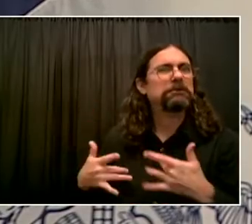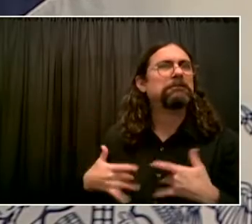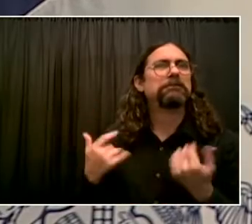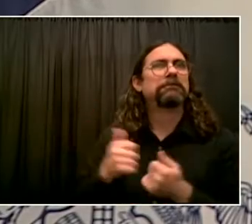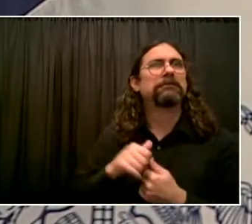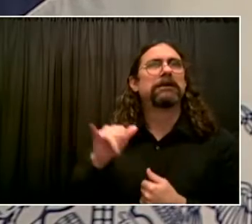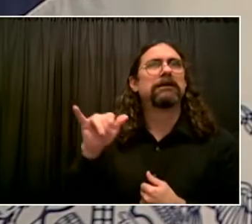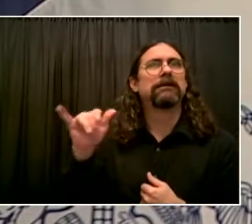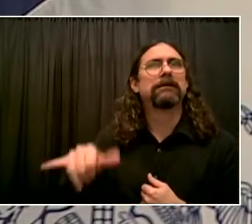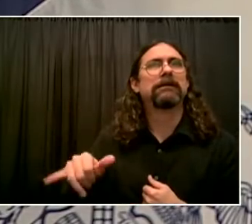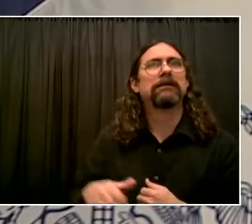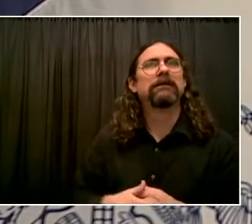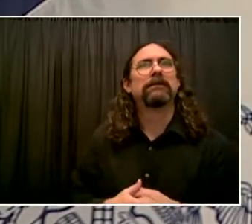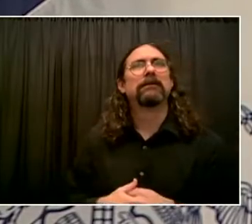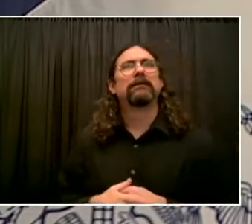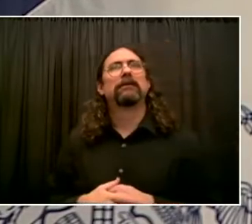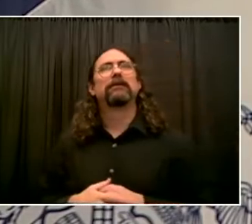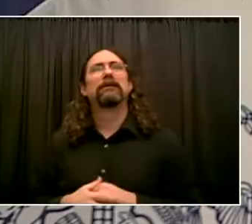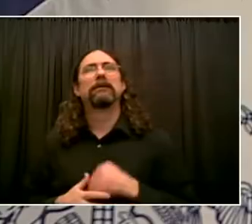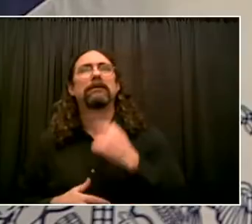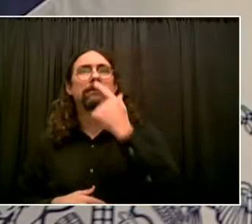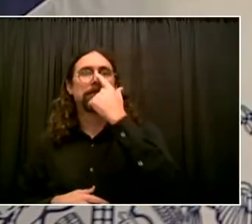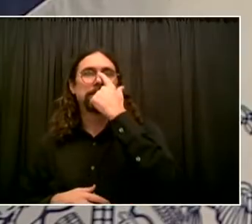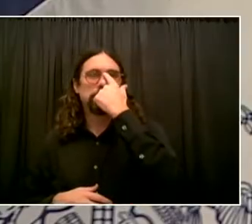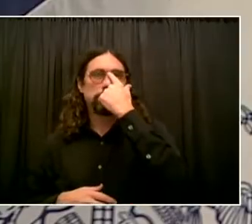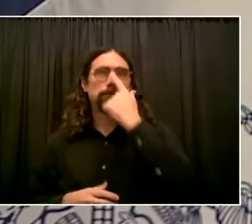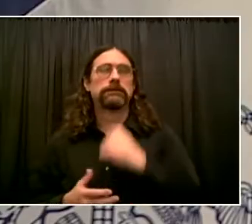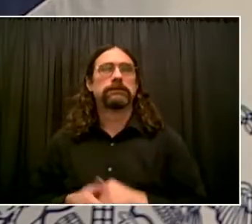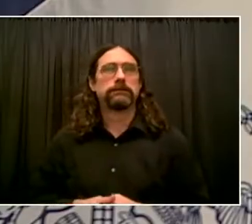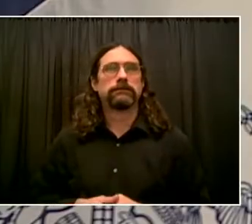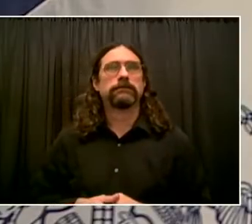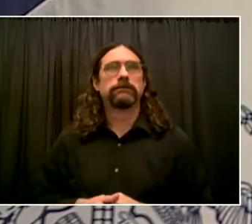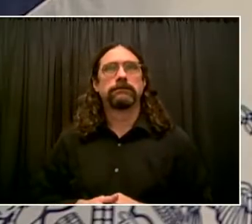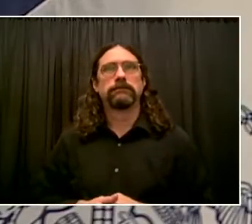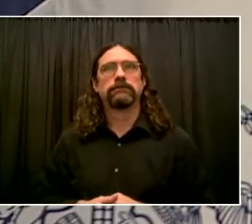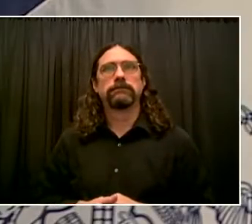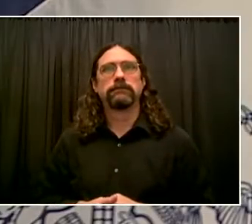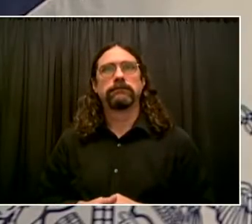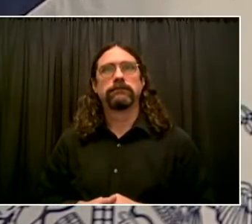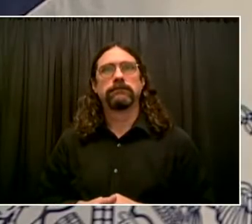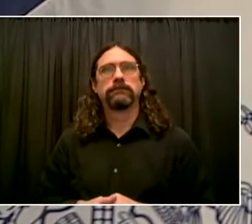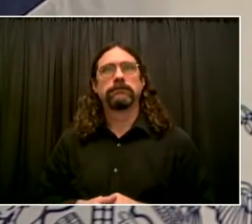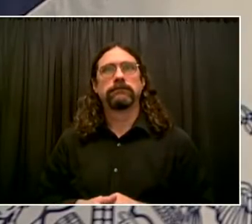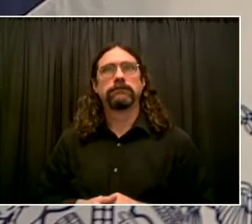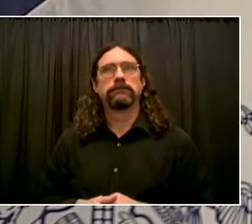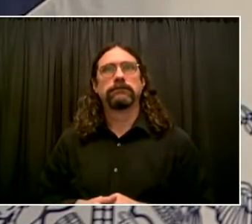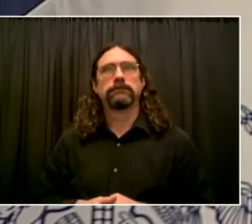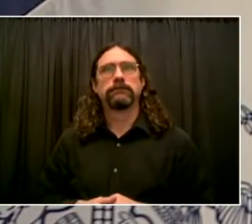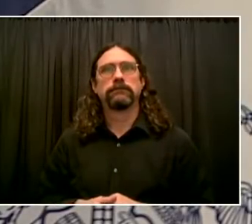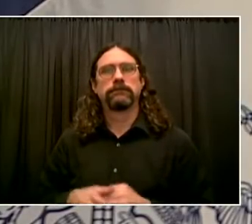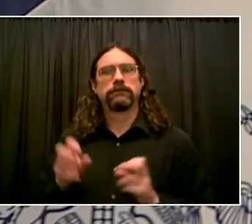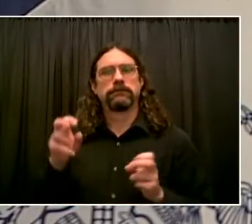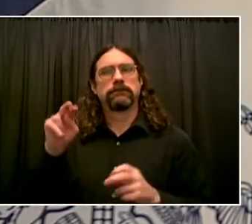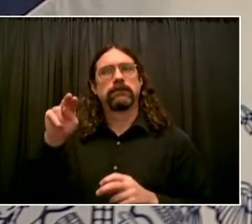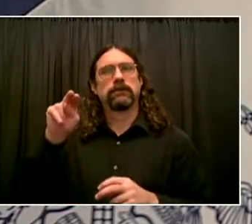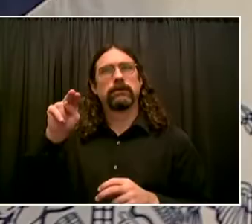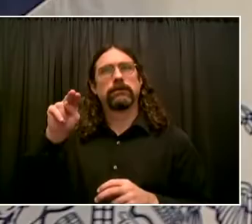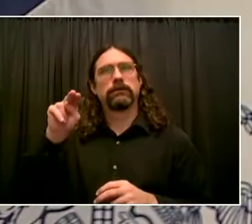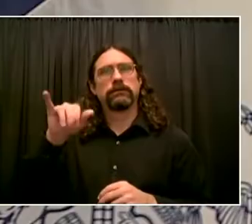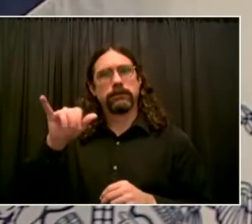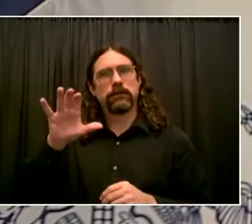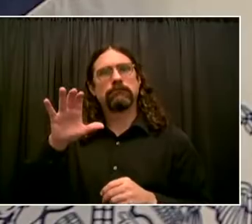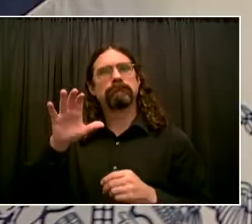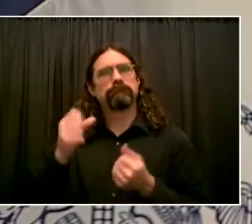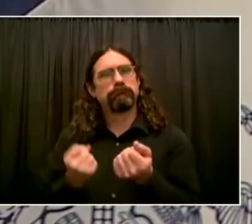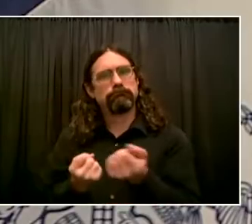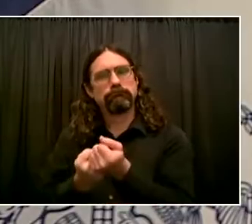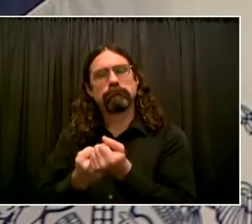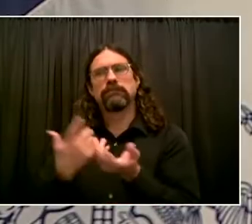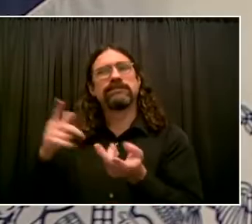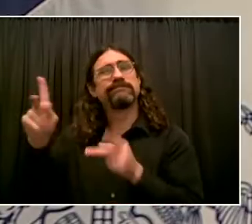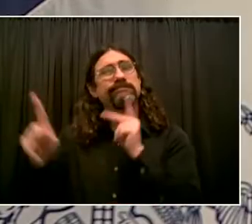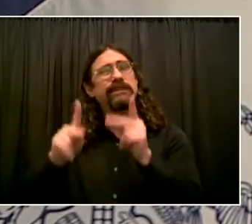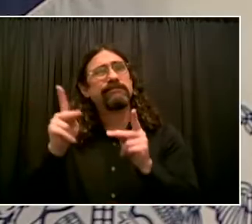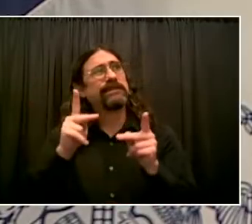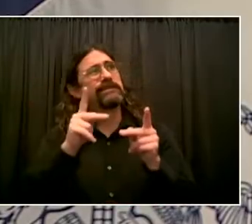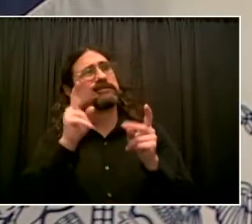PROVIDING SPACES TO TENANTS.